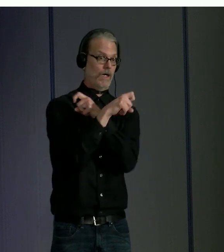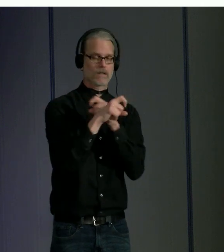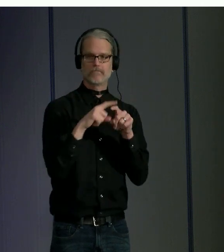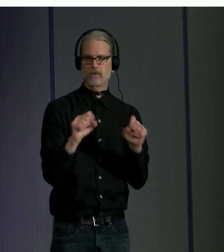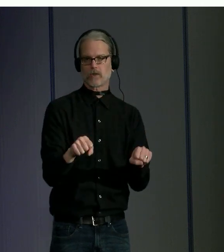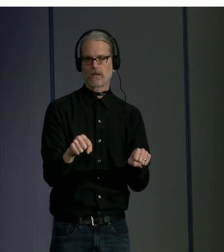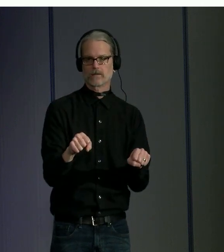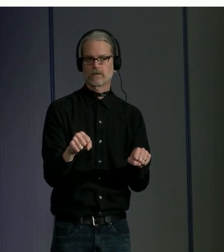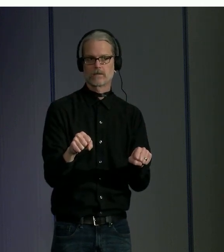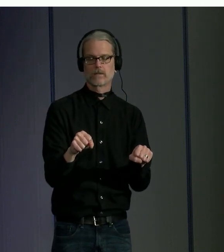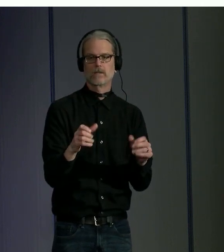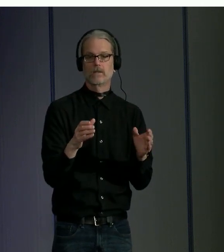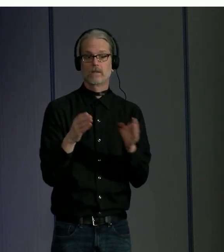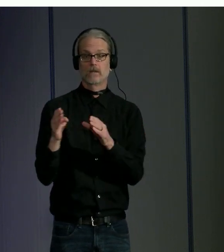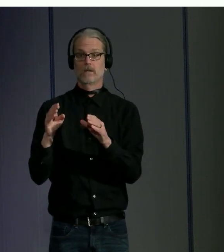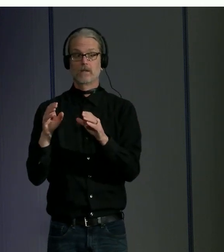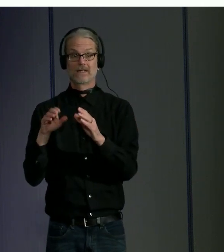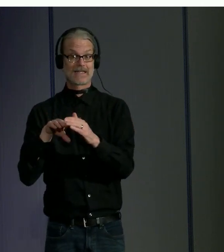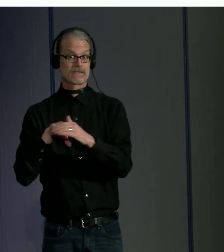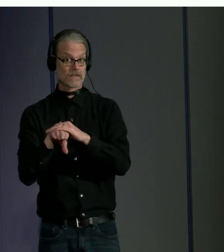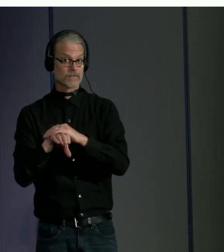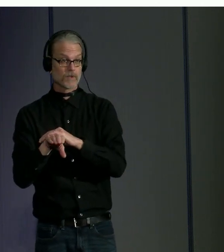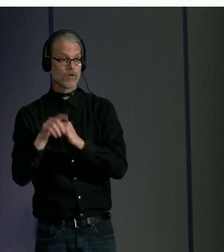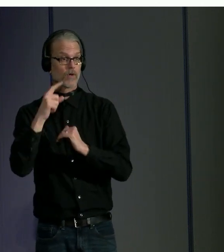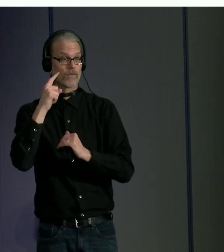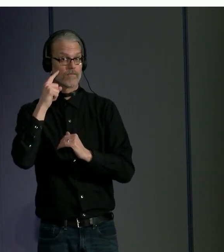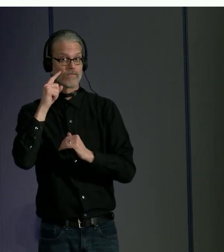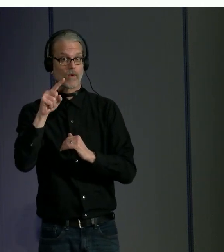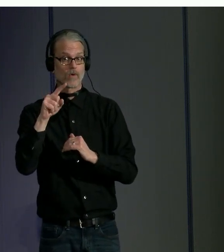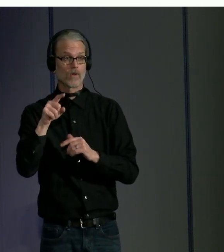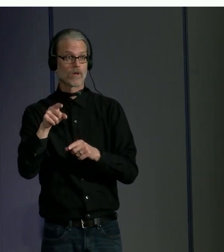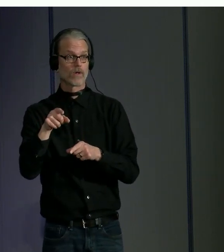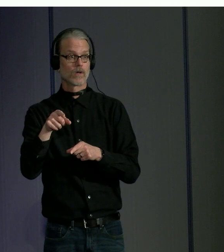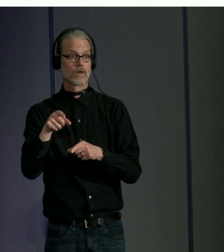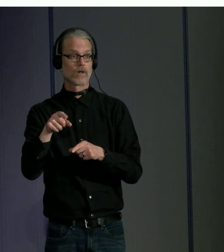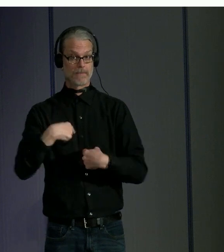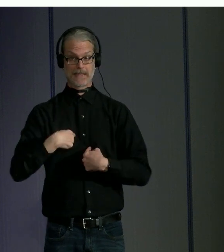Can you make that accessible in a way that it would be accessible to me?